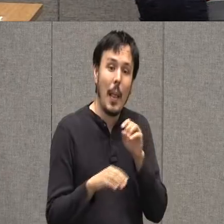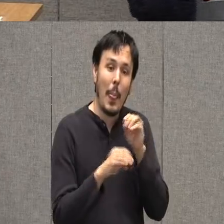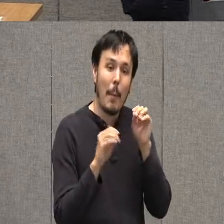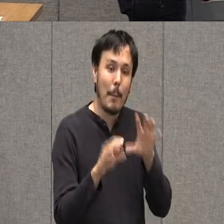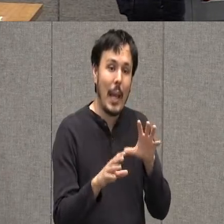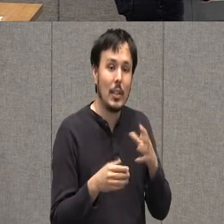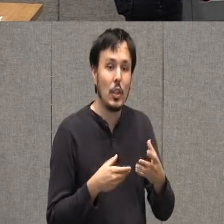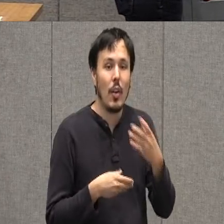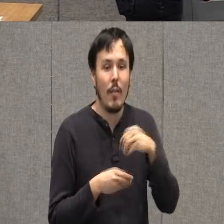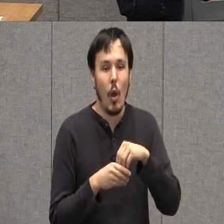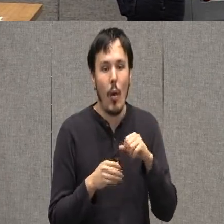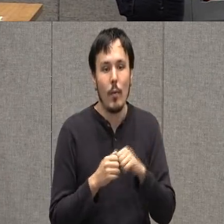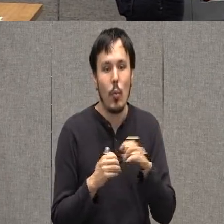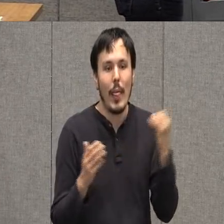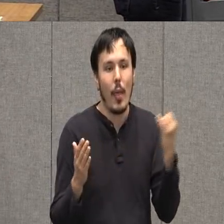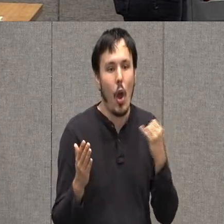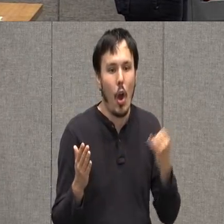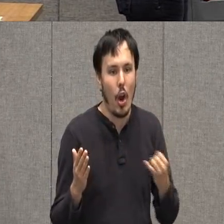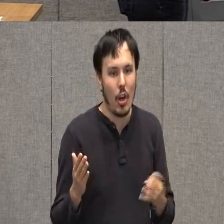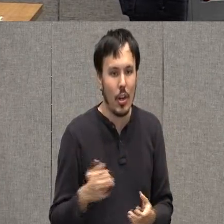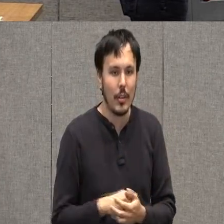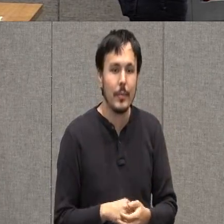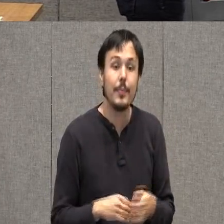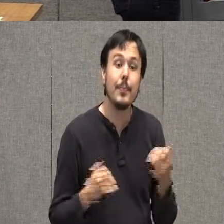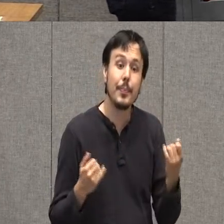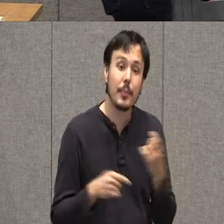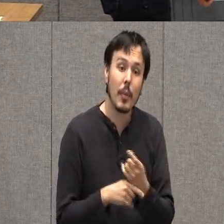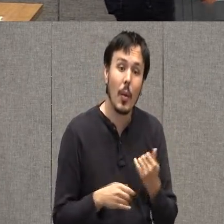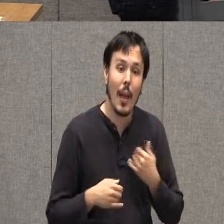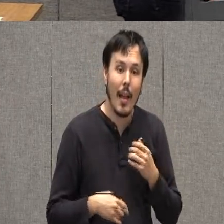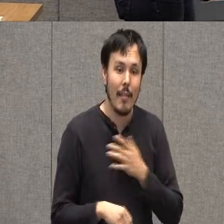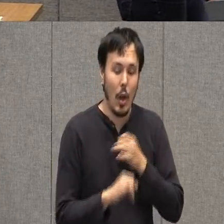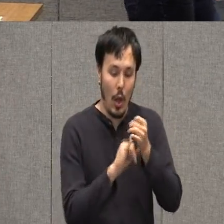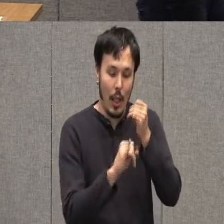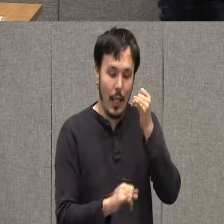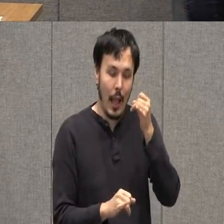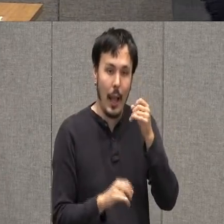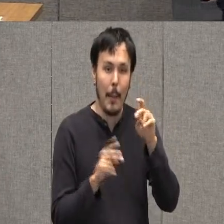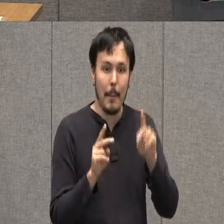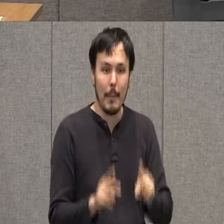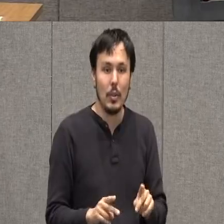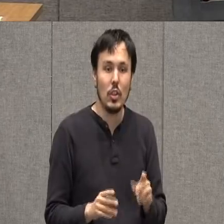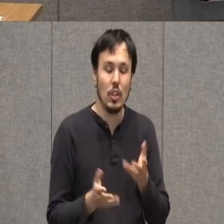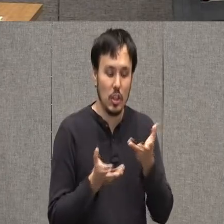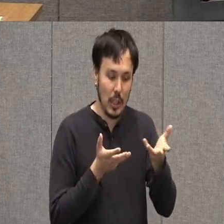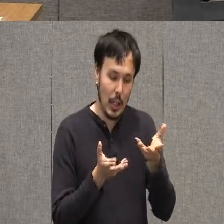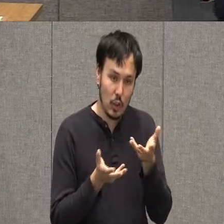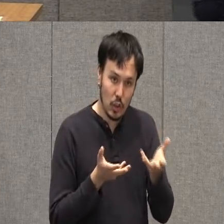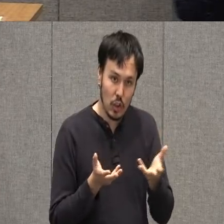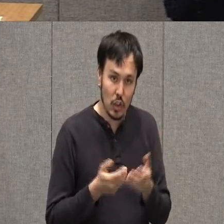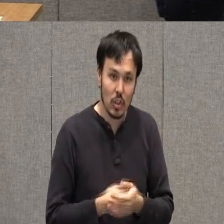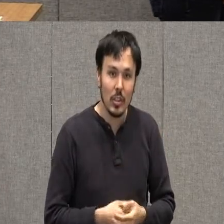So Ms. Ley, we have our little line person, we have our gesture drawing, is that his weight up there that he's holding? This is the world.